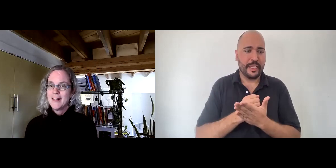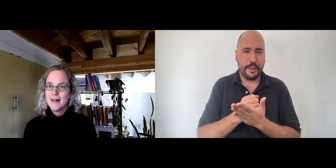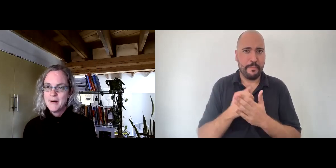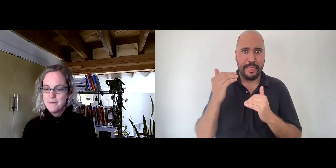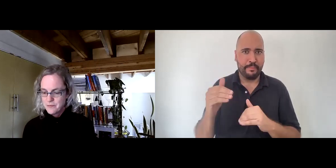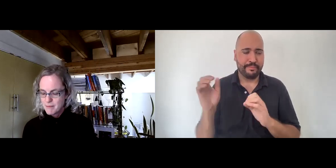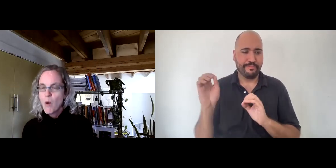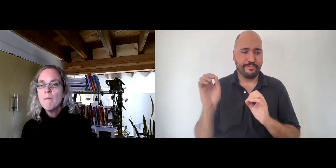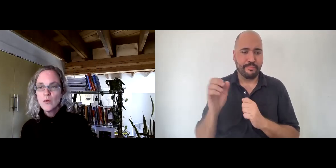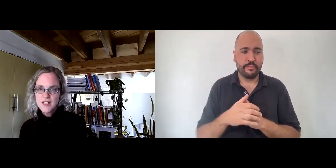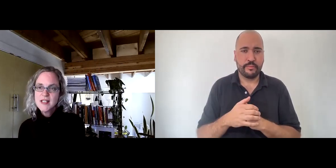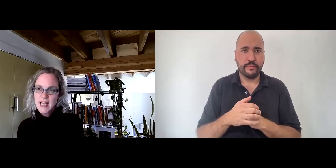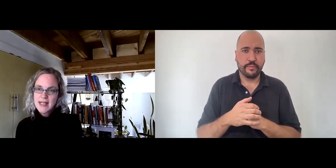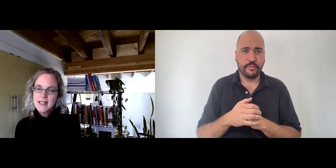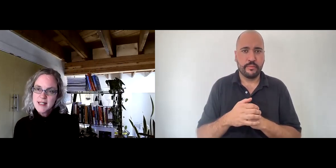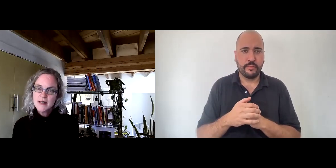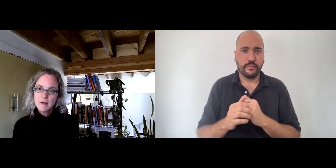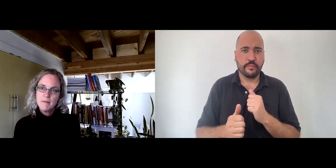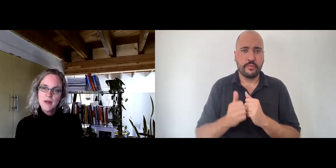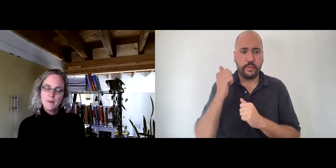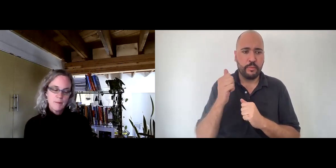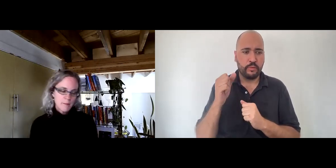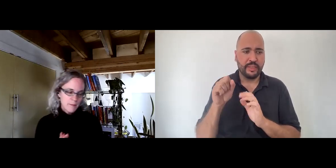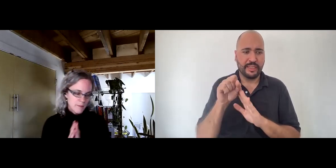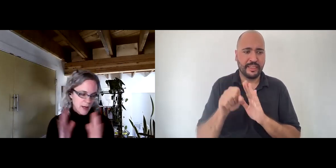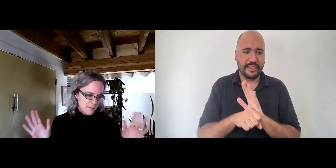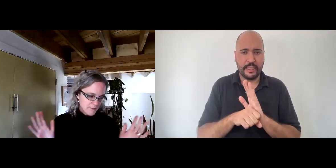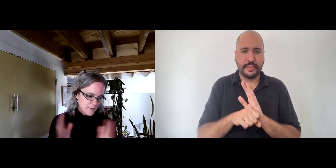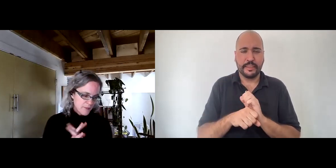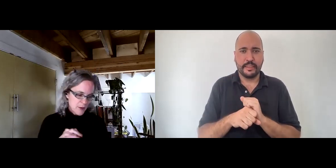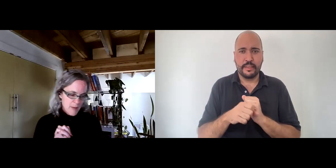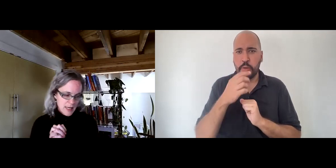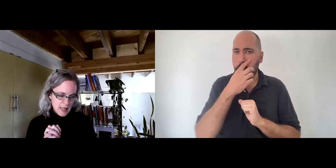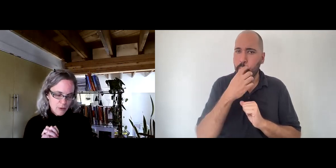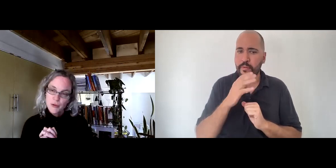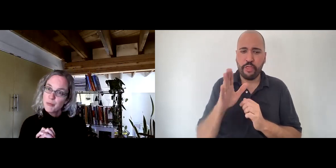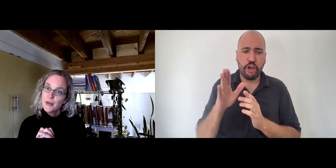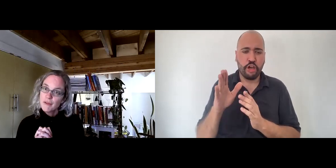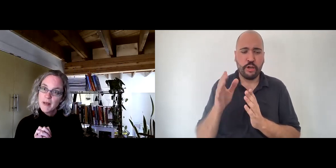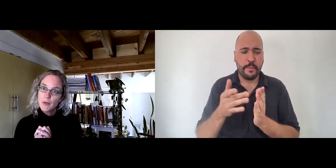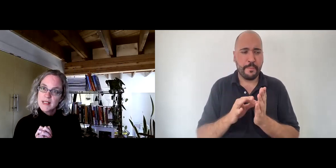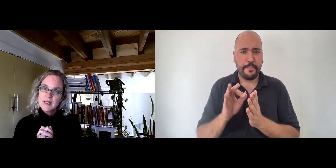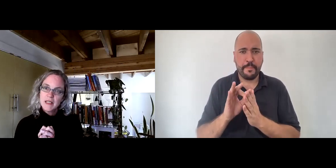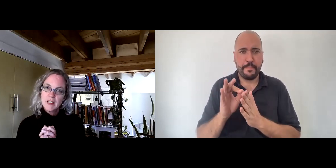Most states, their Medicaid group for people with disabilities who work,